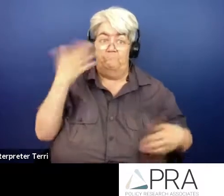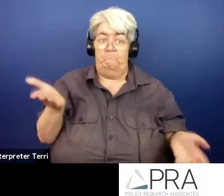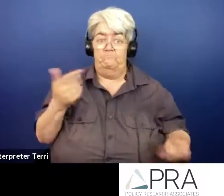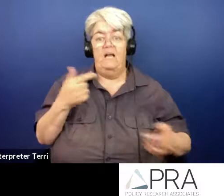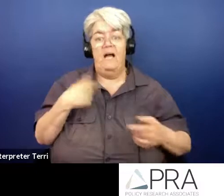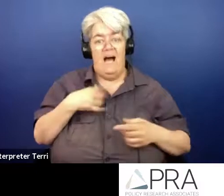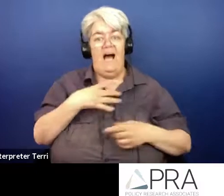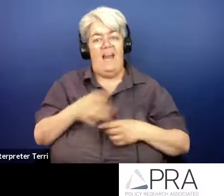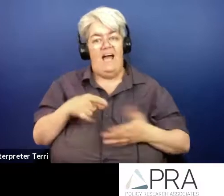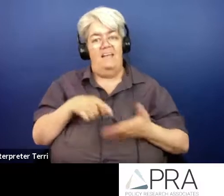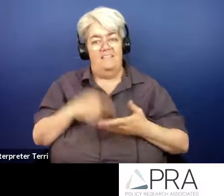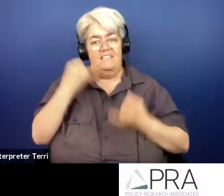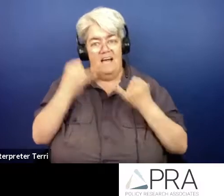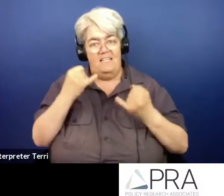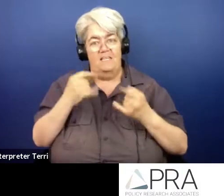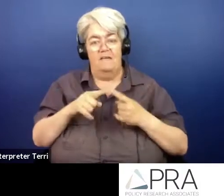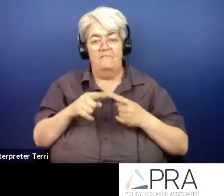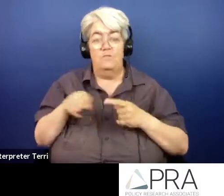of -- you know, you start by playing